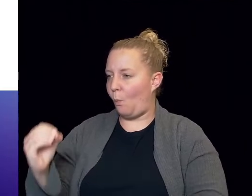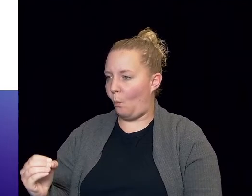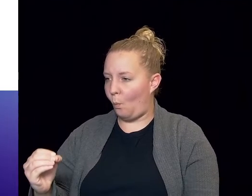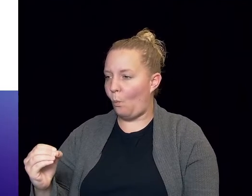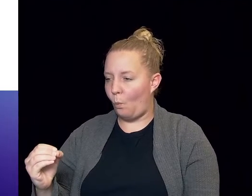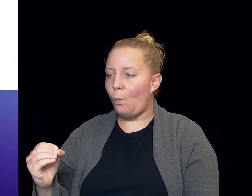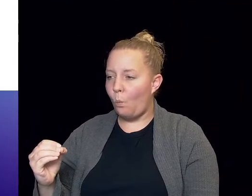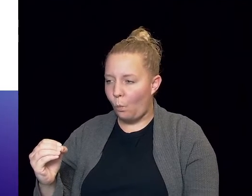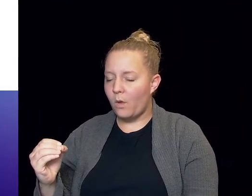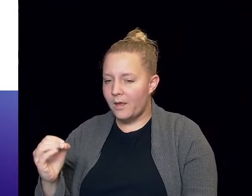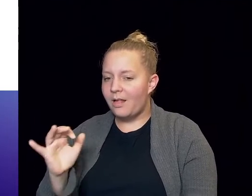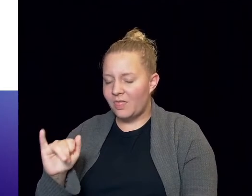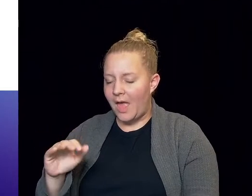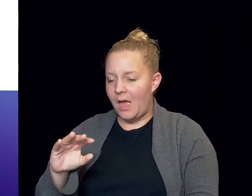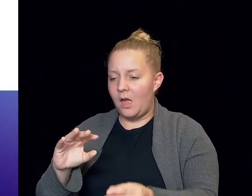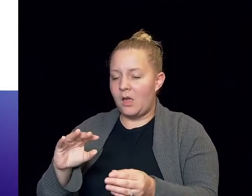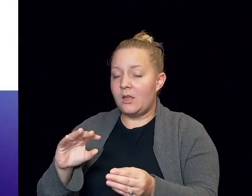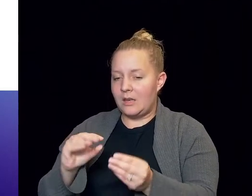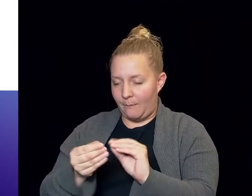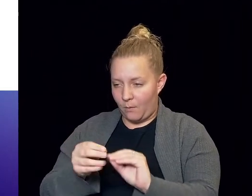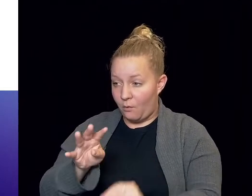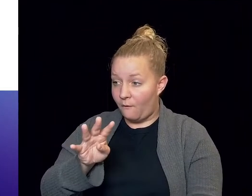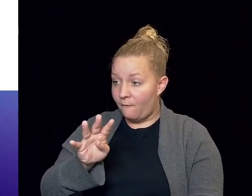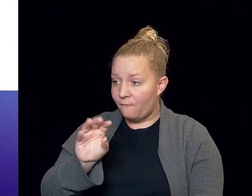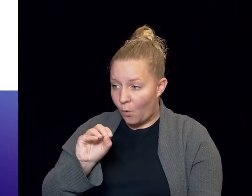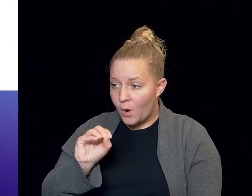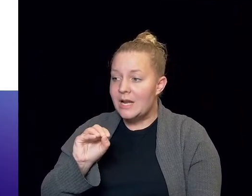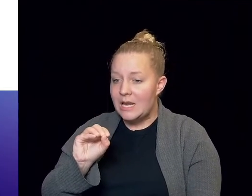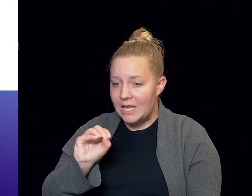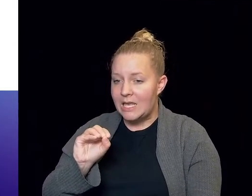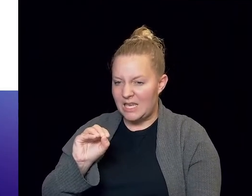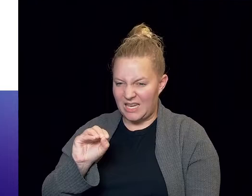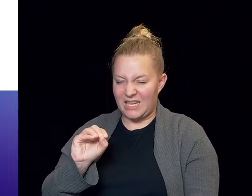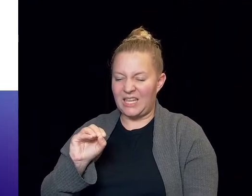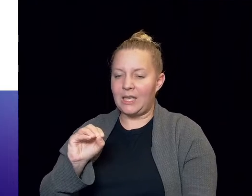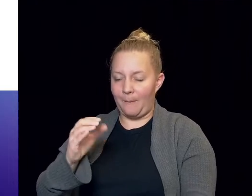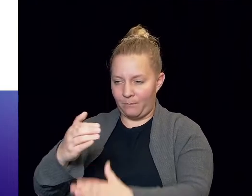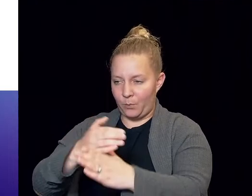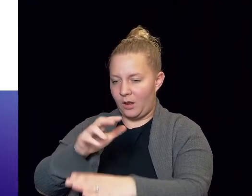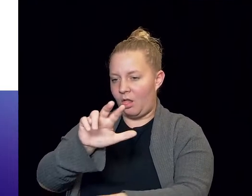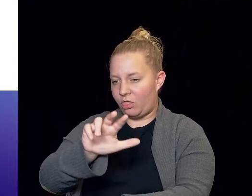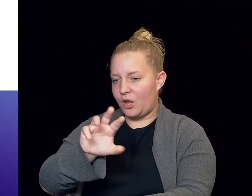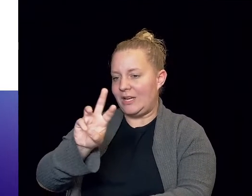So then, the number 40, oh looks like it goes right in here, so 1, 2, 3, 4, 5, 6